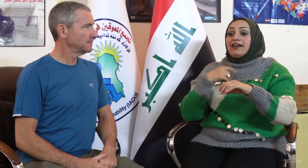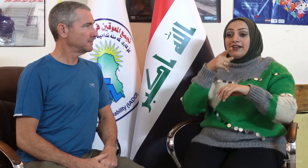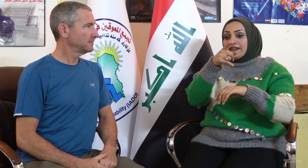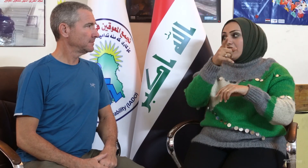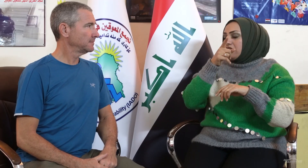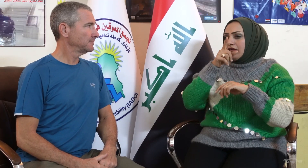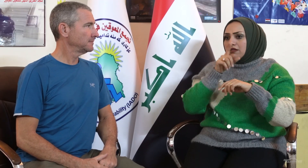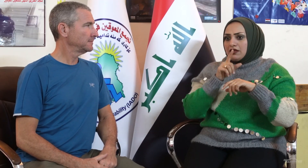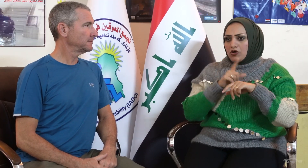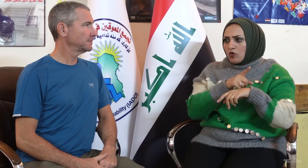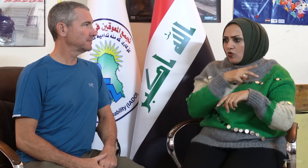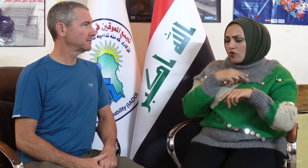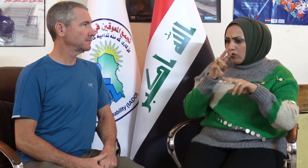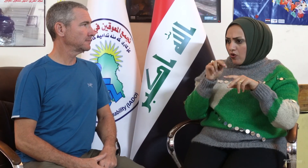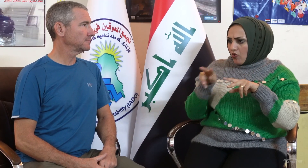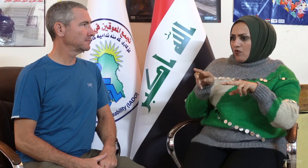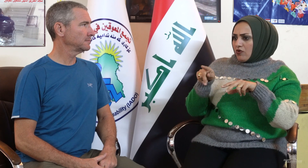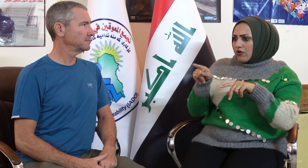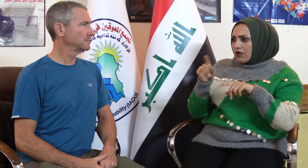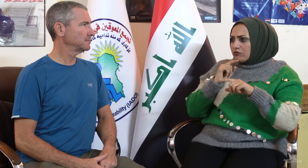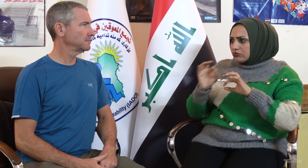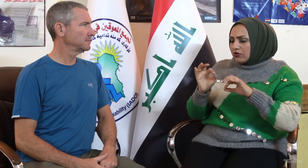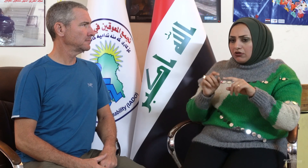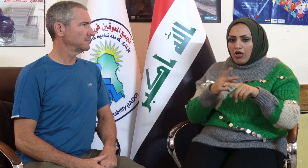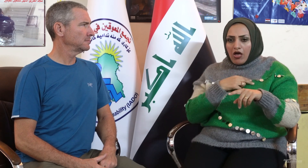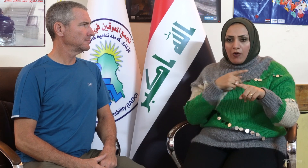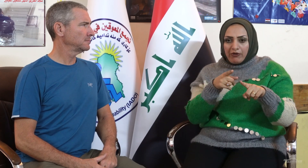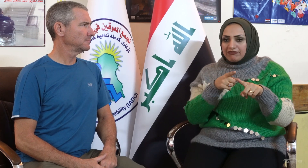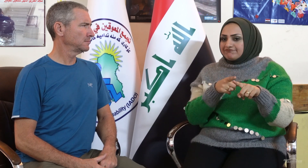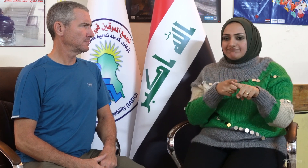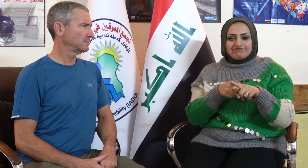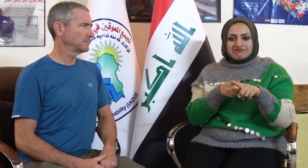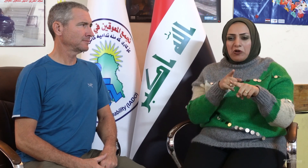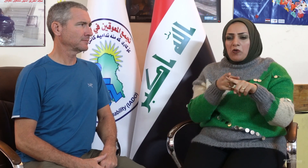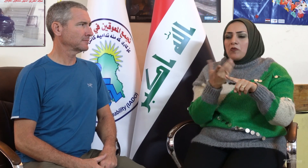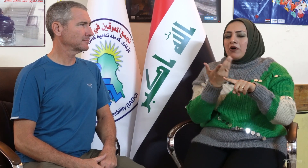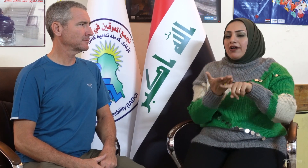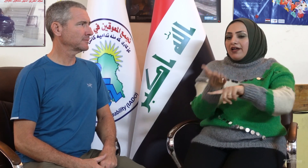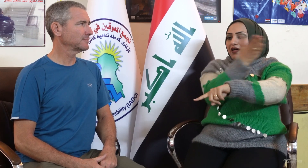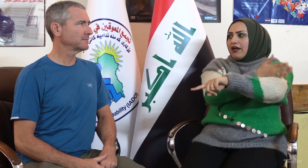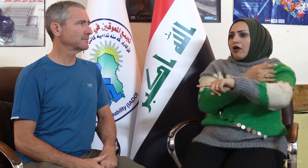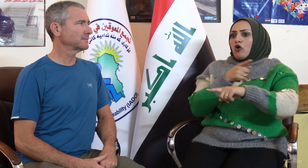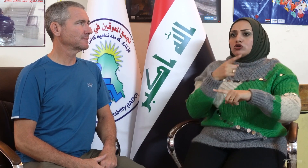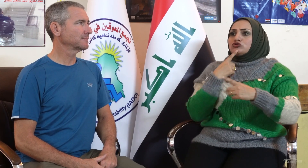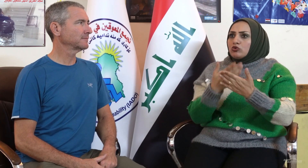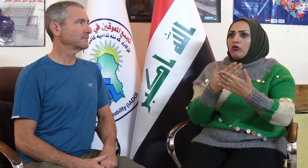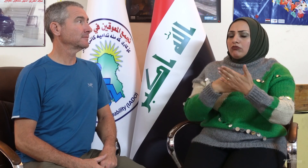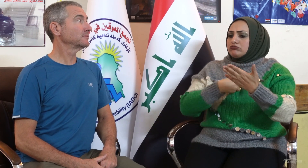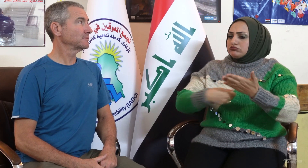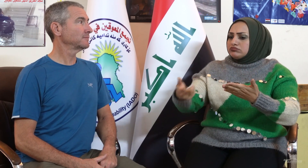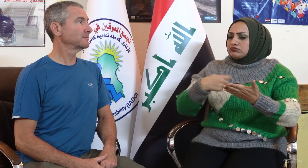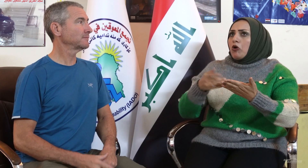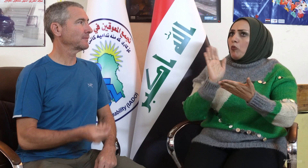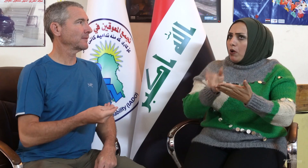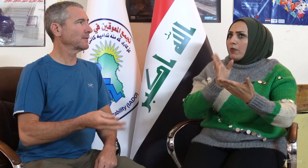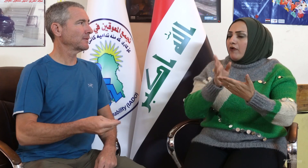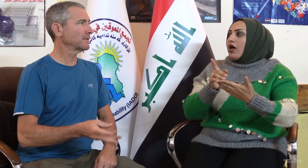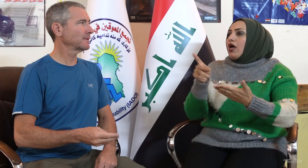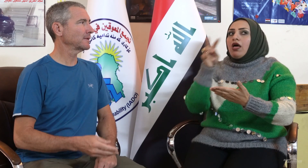I’m noticing that one side is getting the message, and another is off point. It was clear that one side was being supportive and attentive,